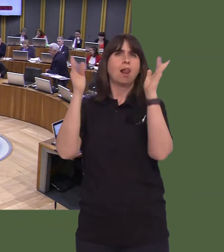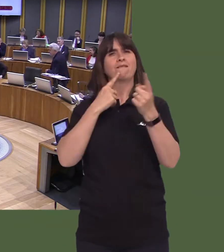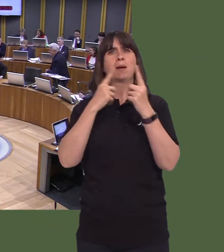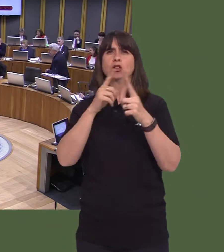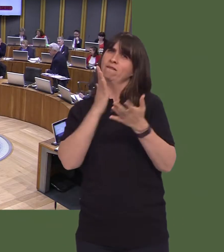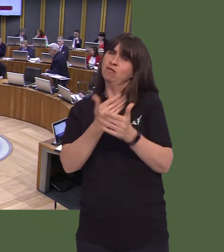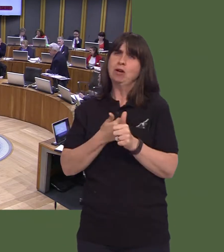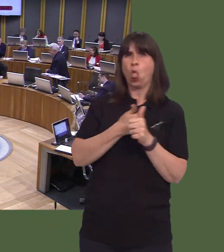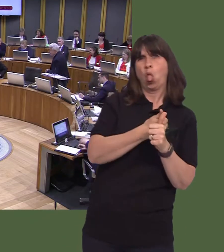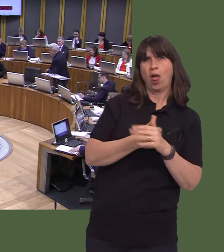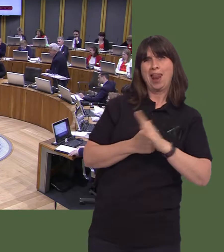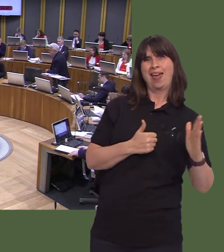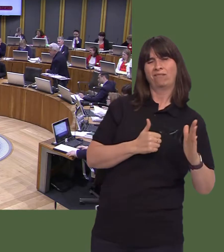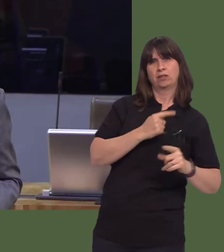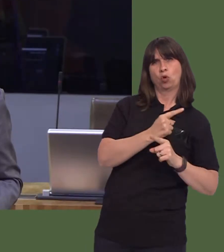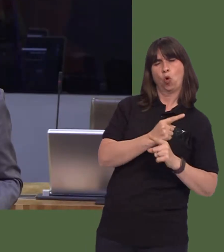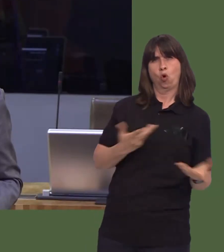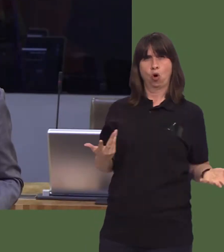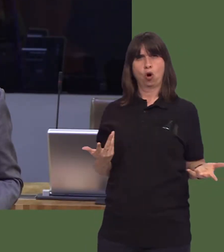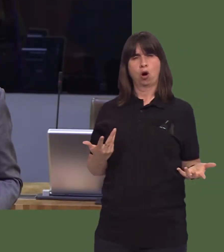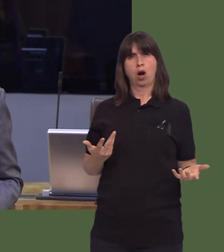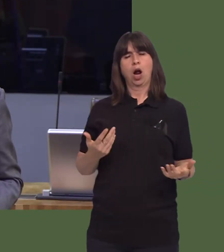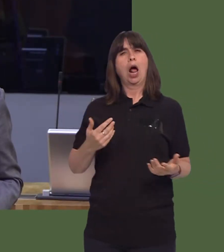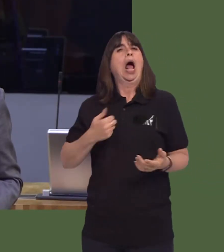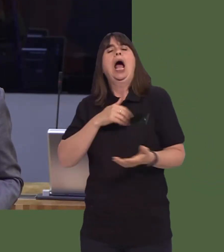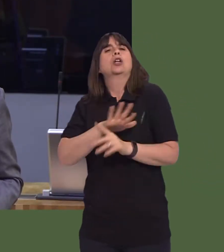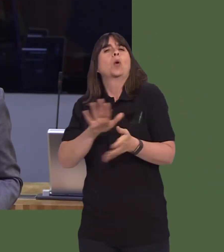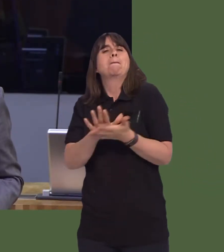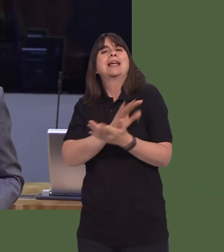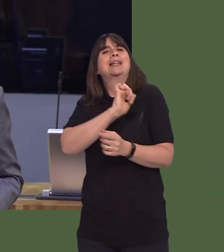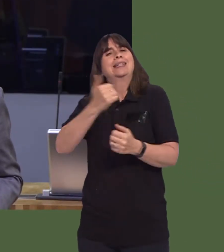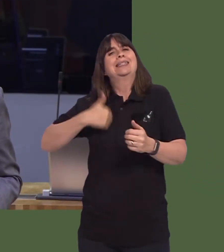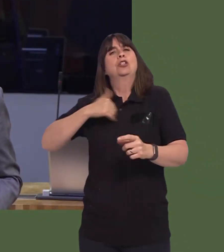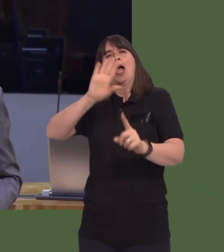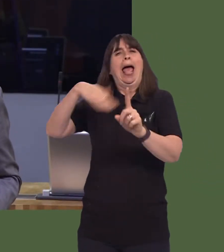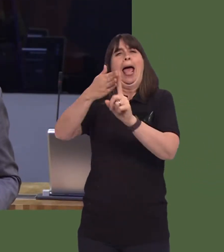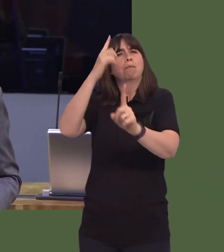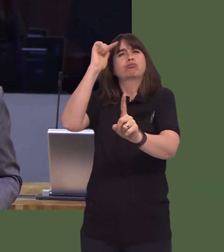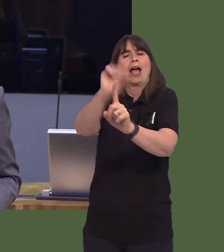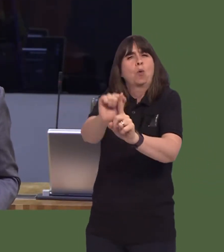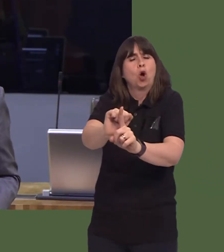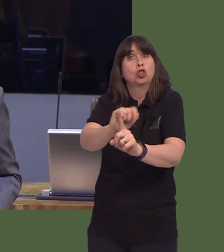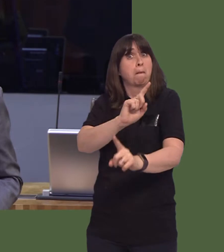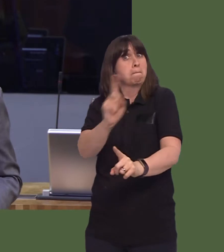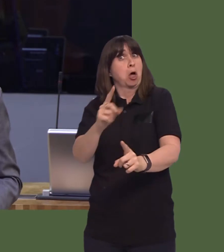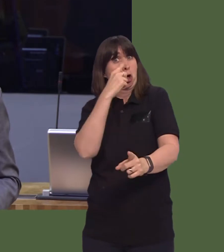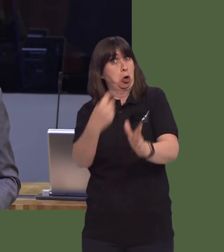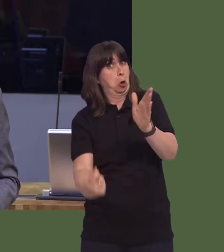teachers set out in order to propagandise children, but the mindset of a teacher is